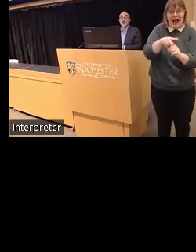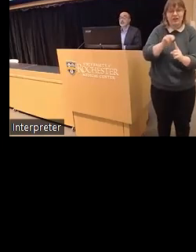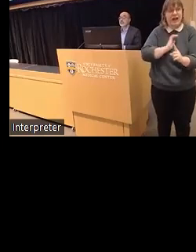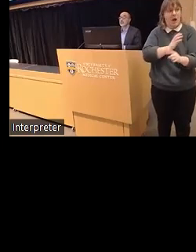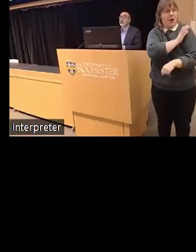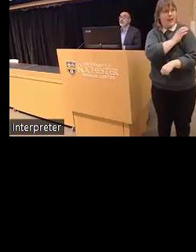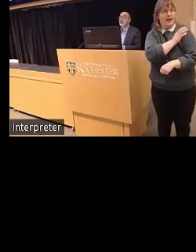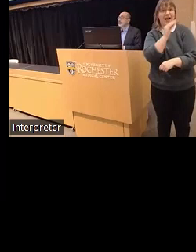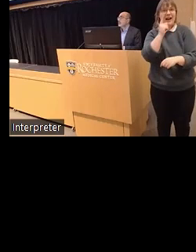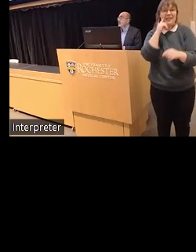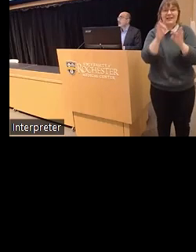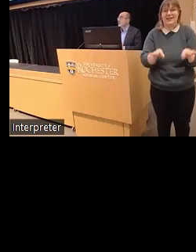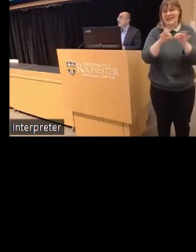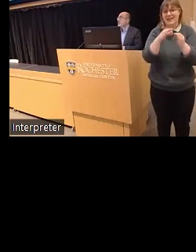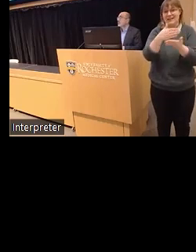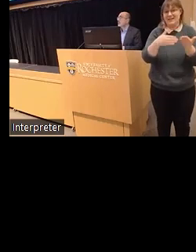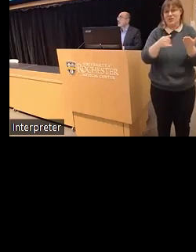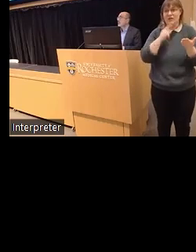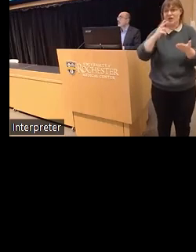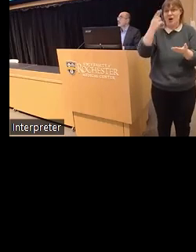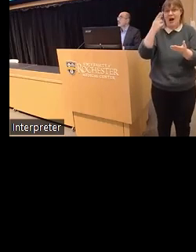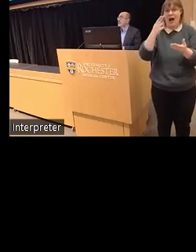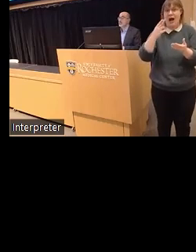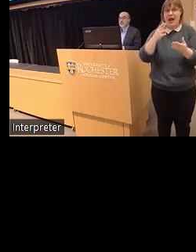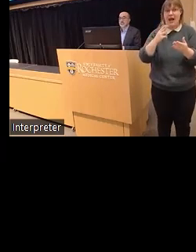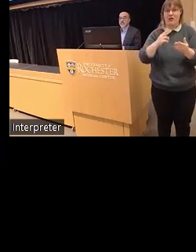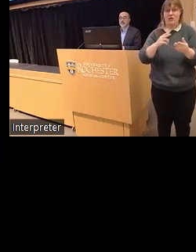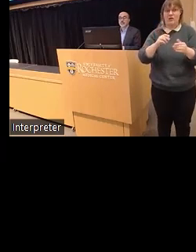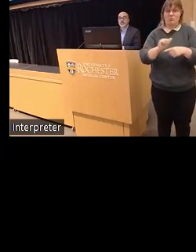I think that's also a key feature is for a high performing uh pain service is to have research